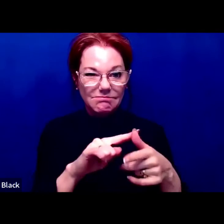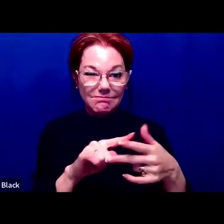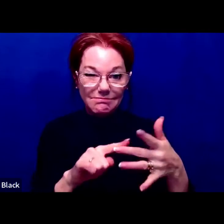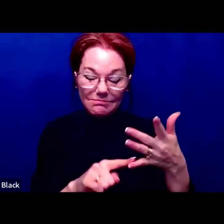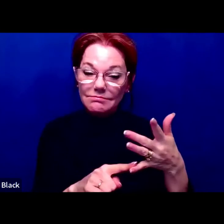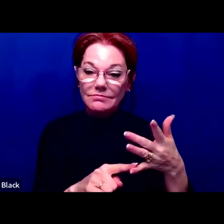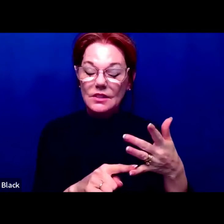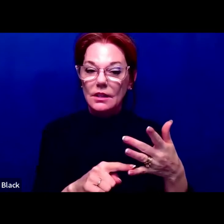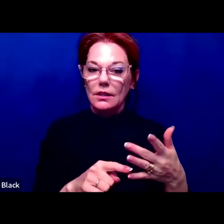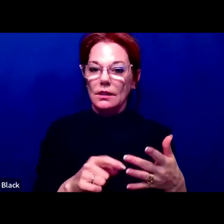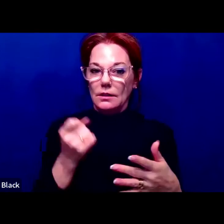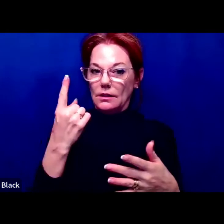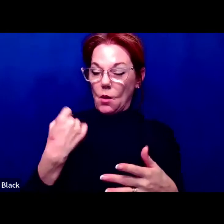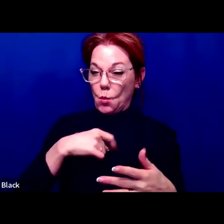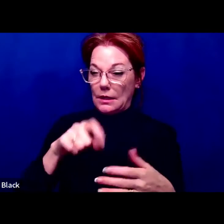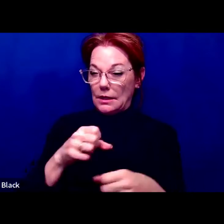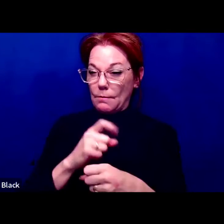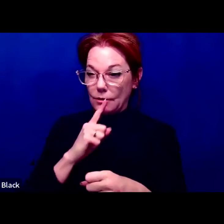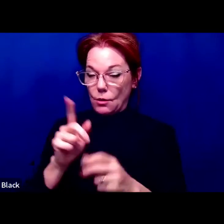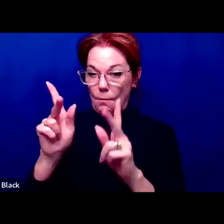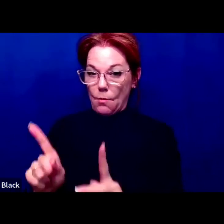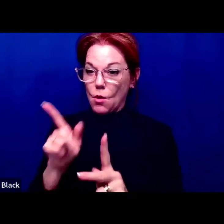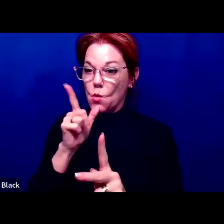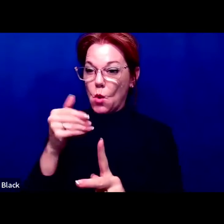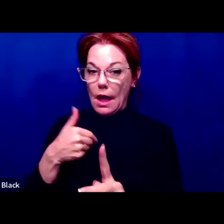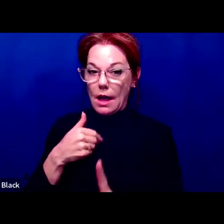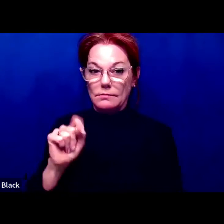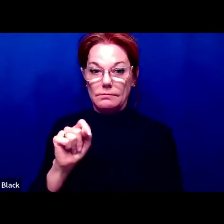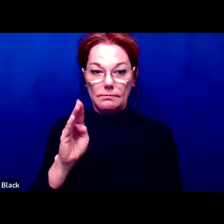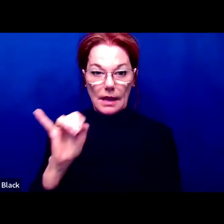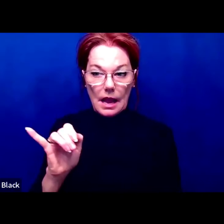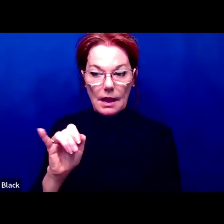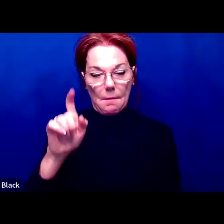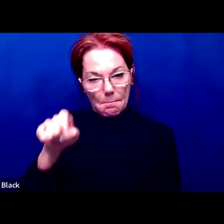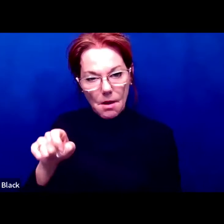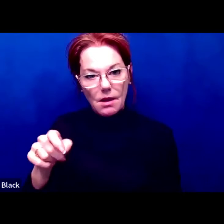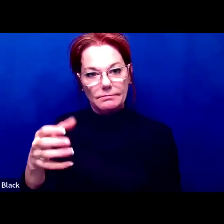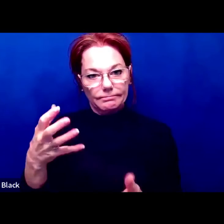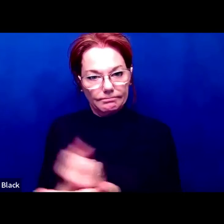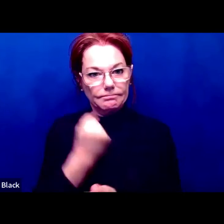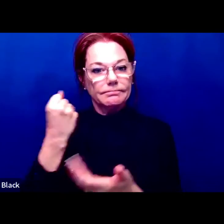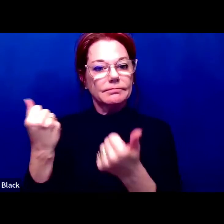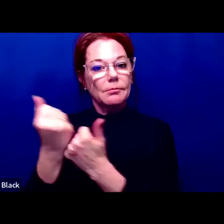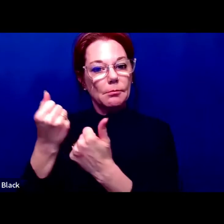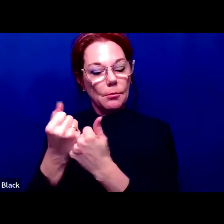has a brain injury can get the support that they need. Too often, people who have been